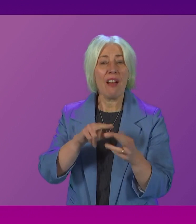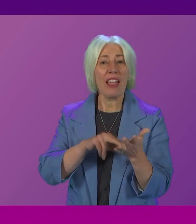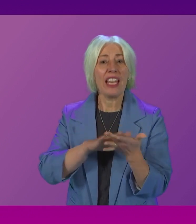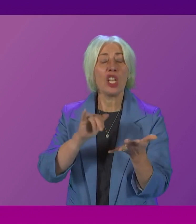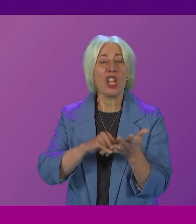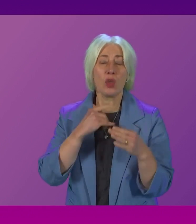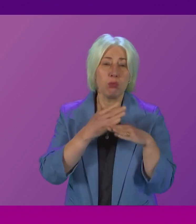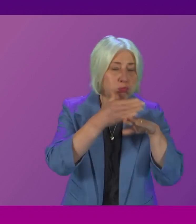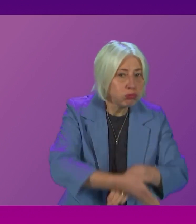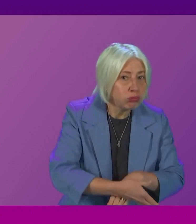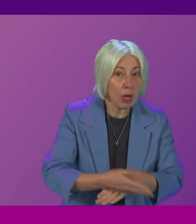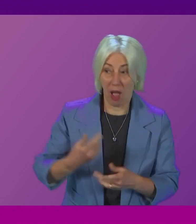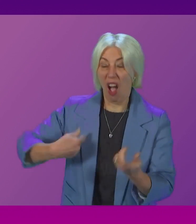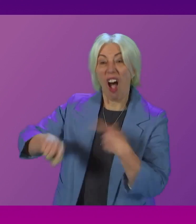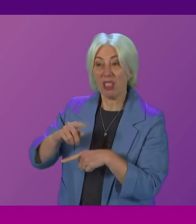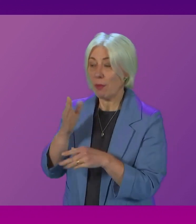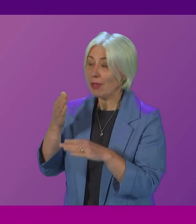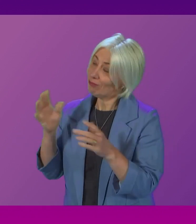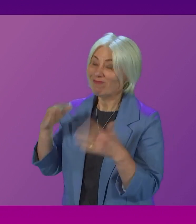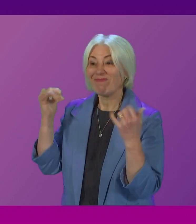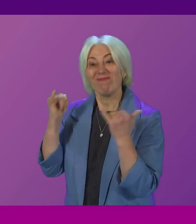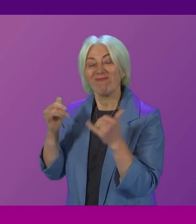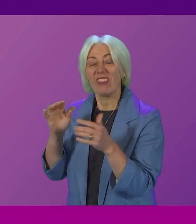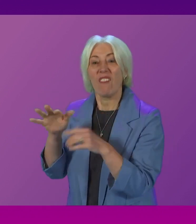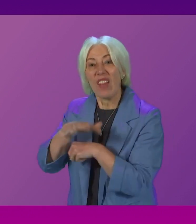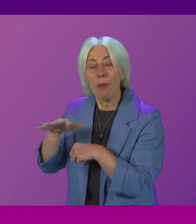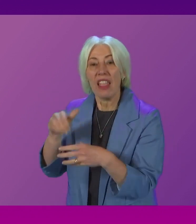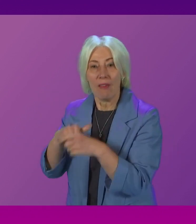will be spending time with our family and friends. They all deserve our thanks for